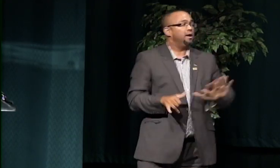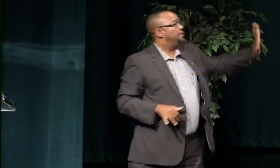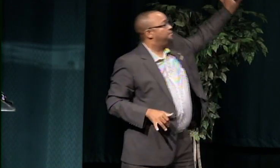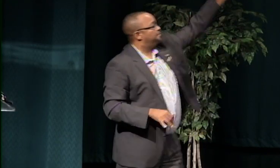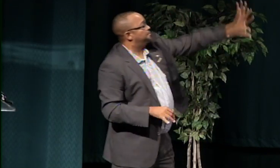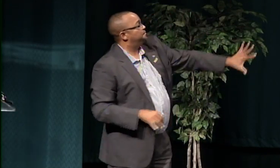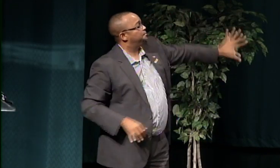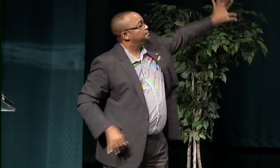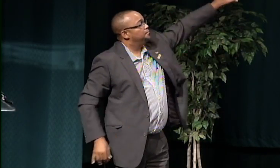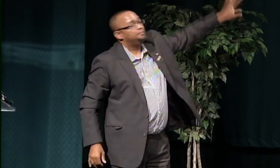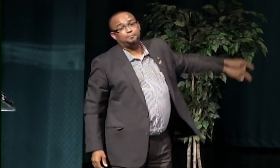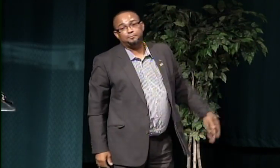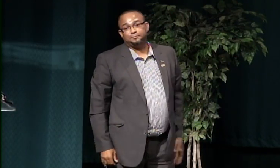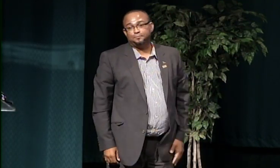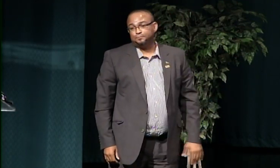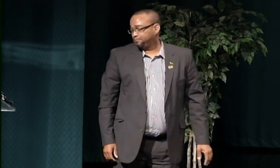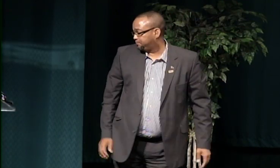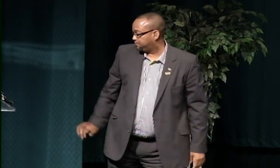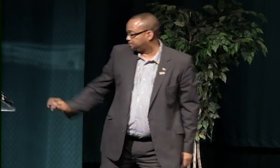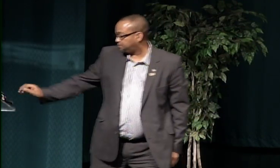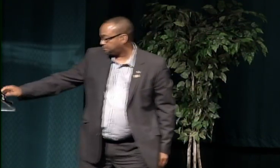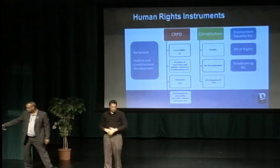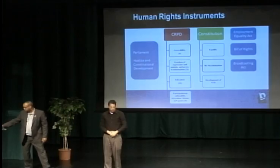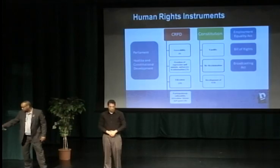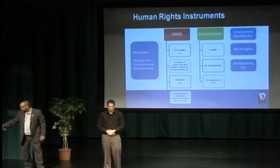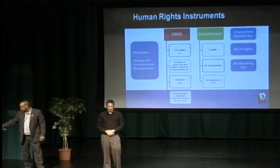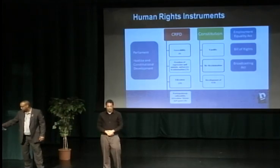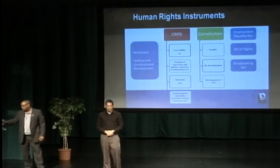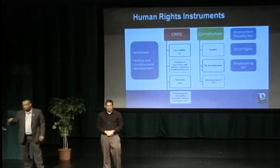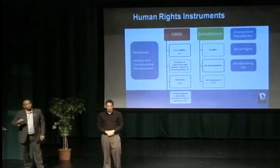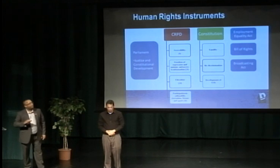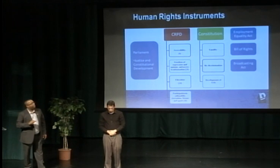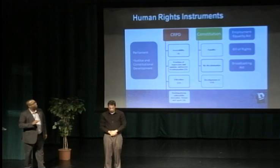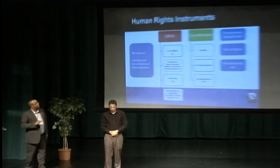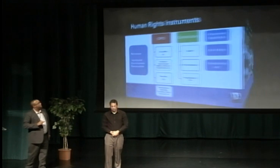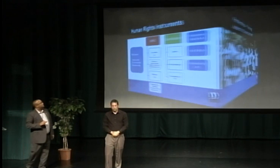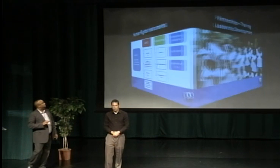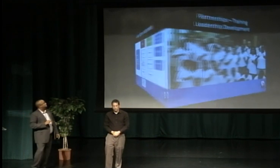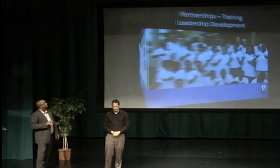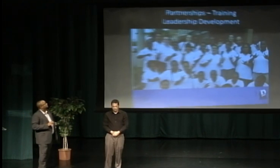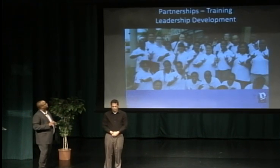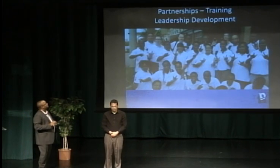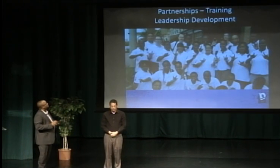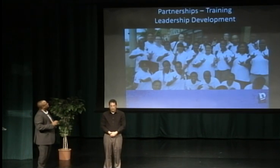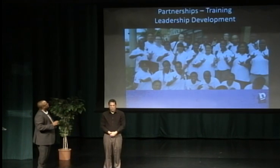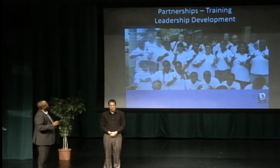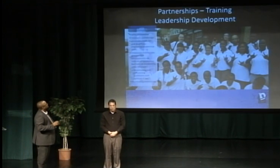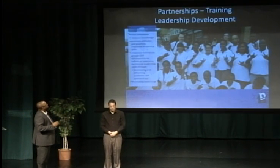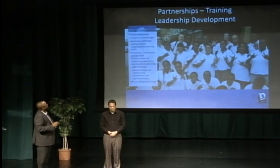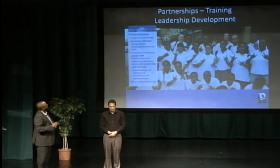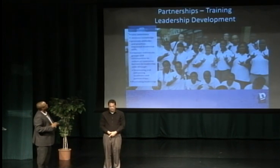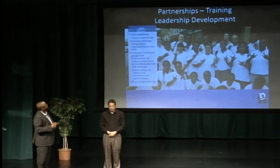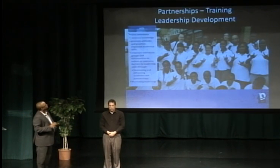that these laws are not equal for those of us in the deaf community.